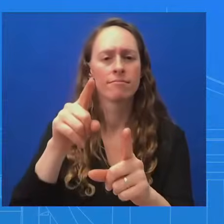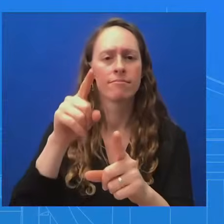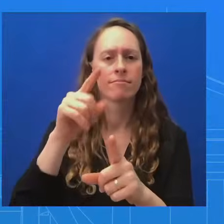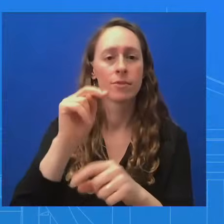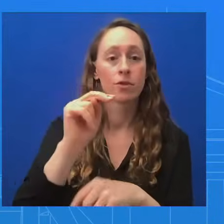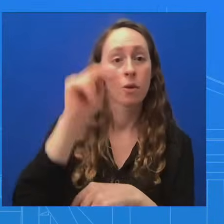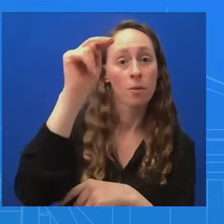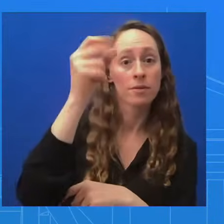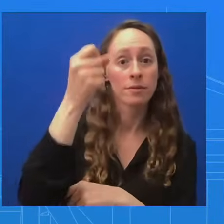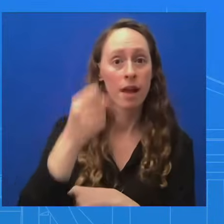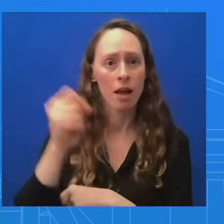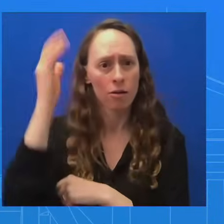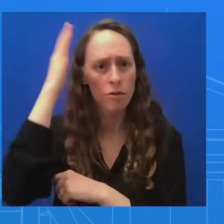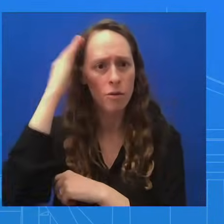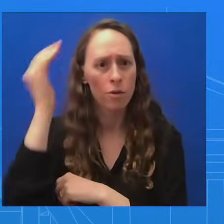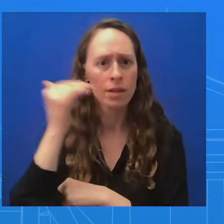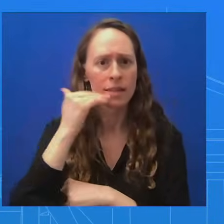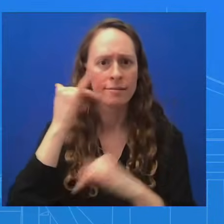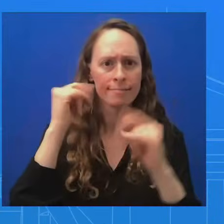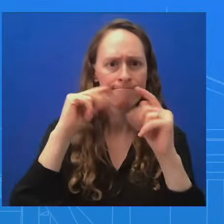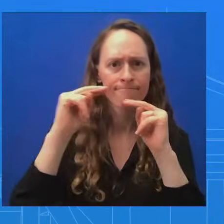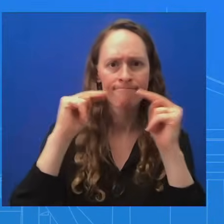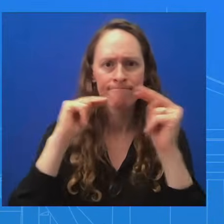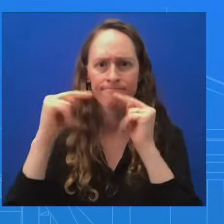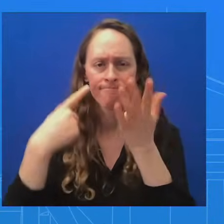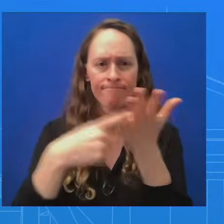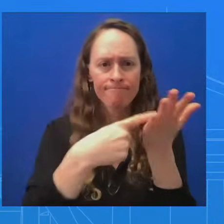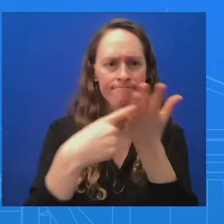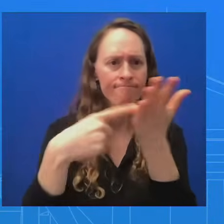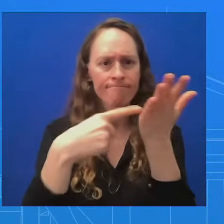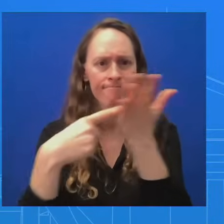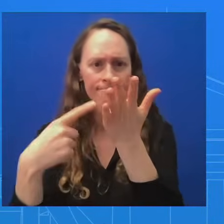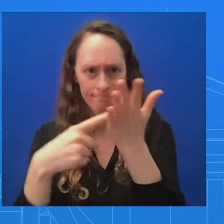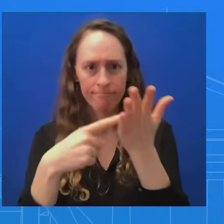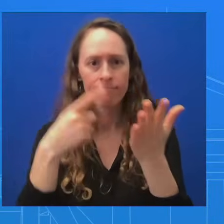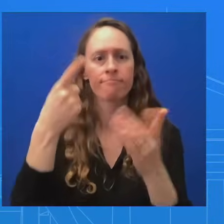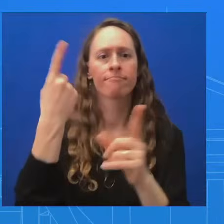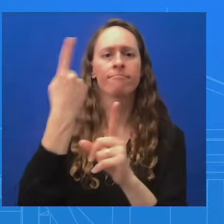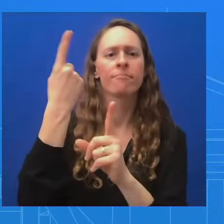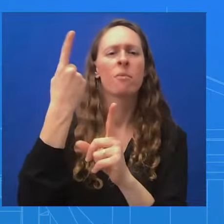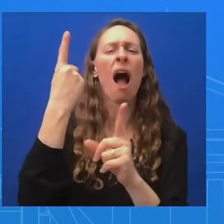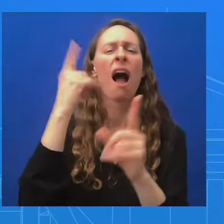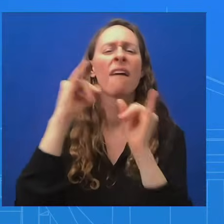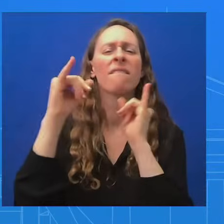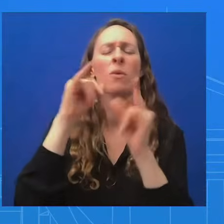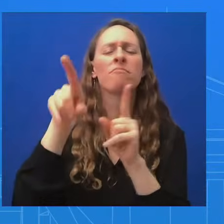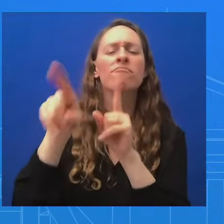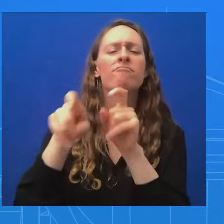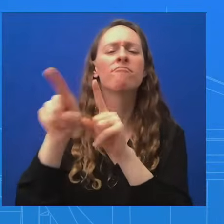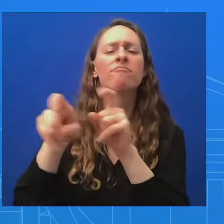that he was ready to improve relationship with South Korea